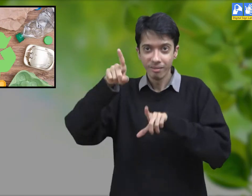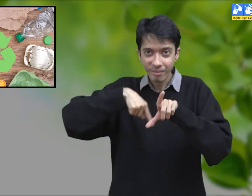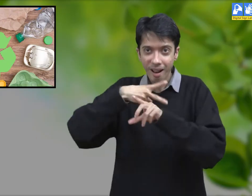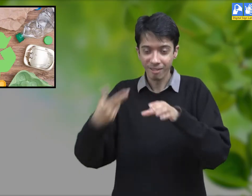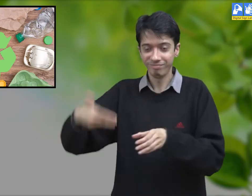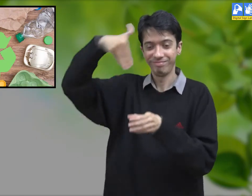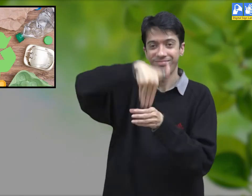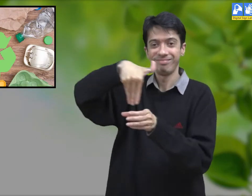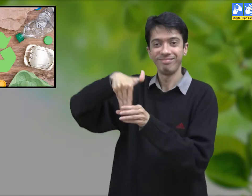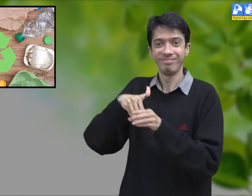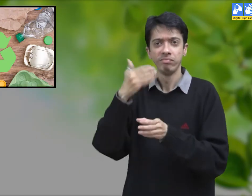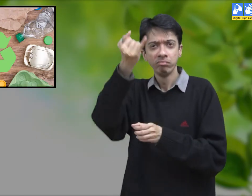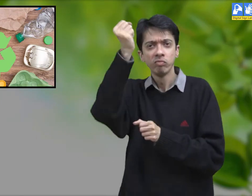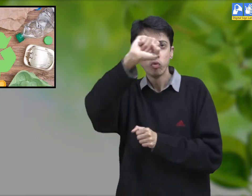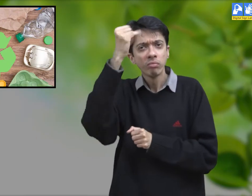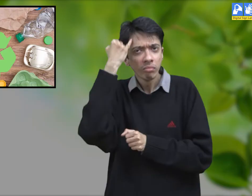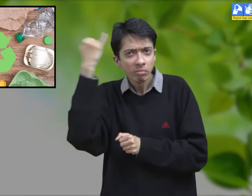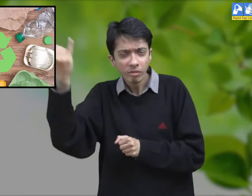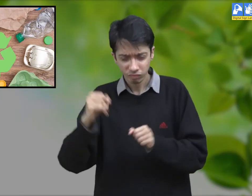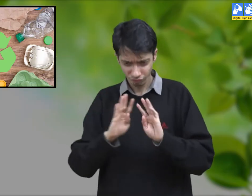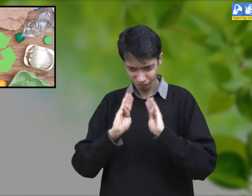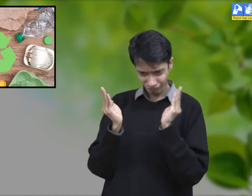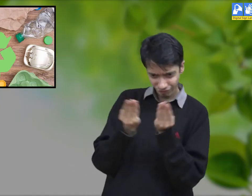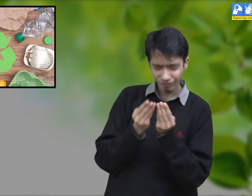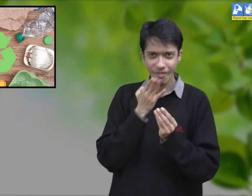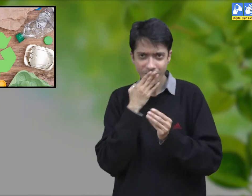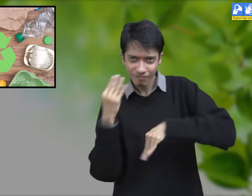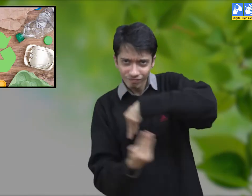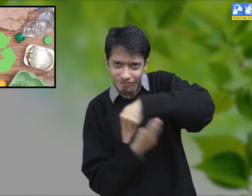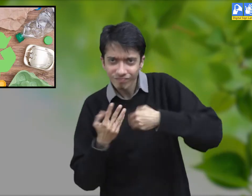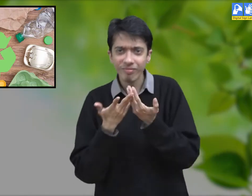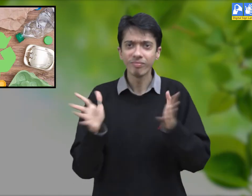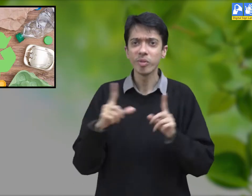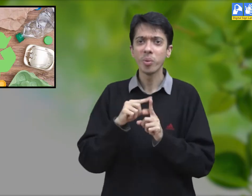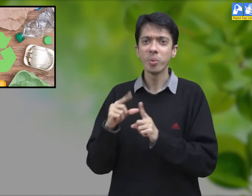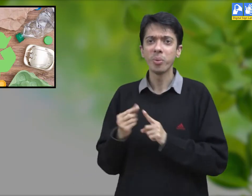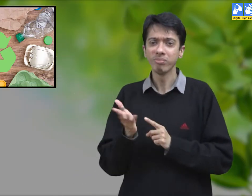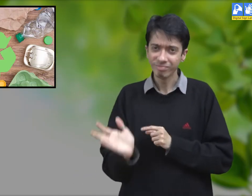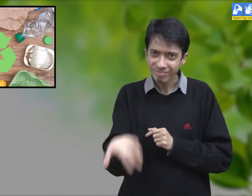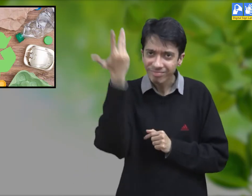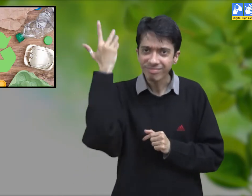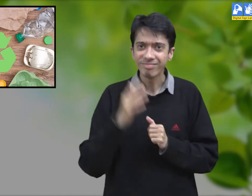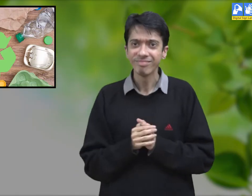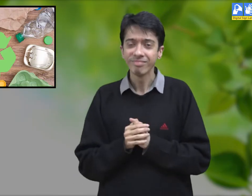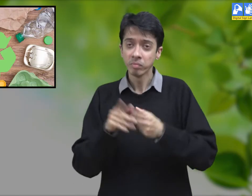From that waste bottles we can make a pencil box, or we can make other crafts.